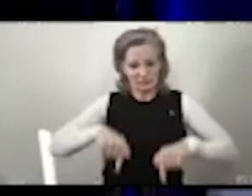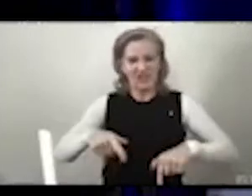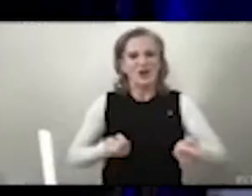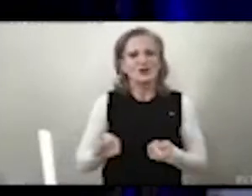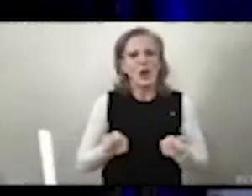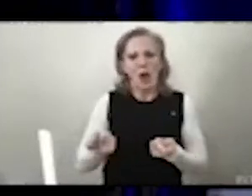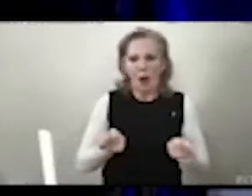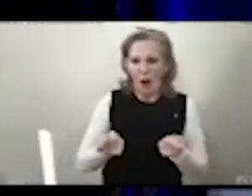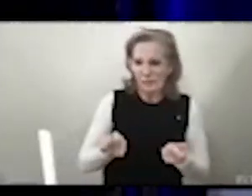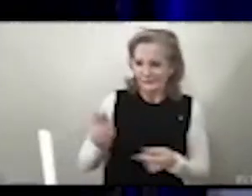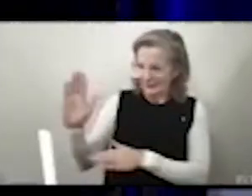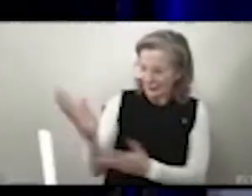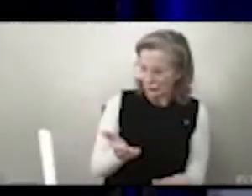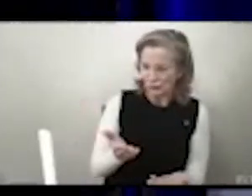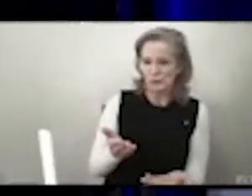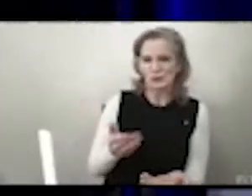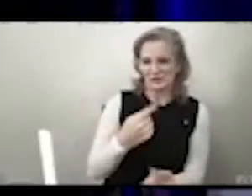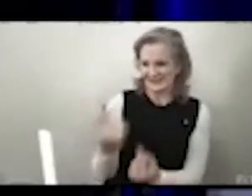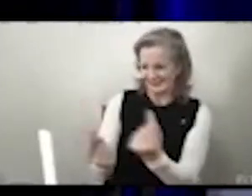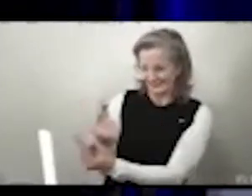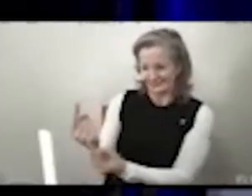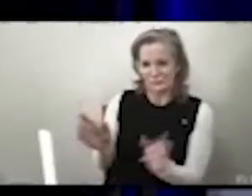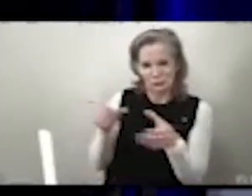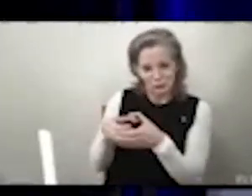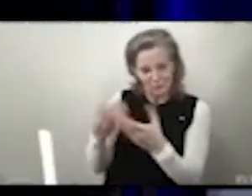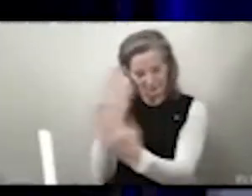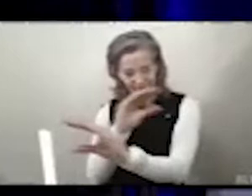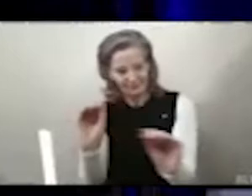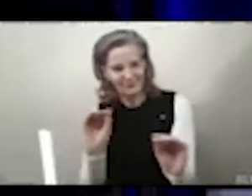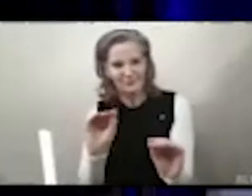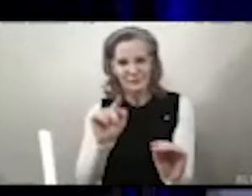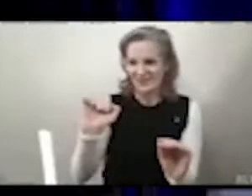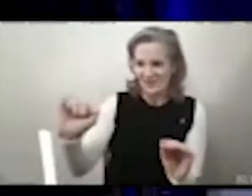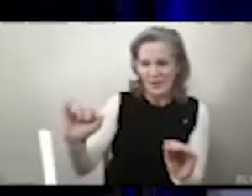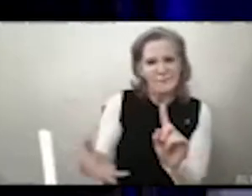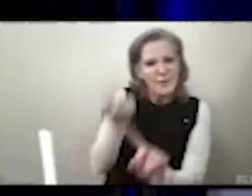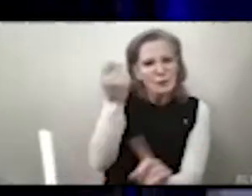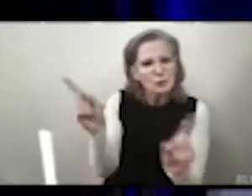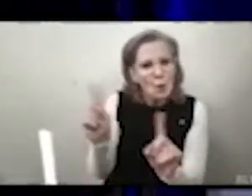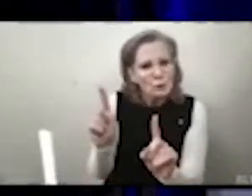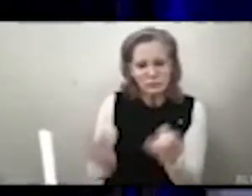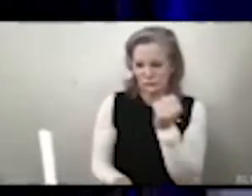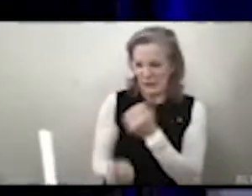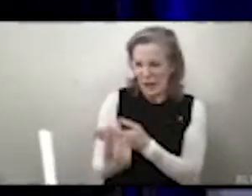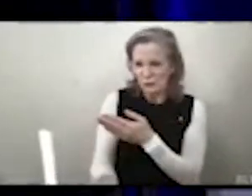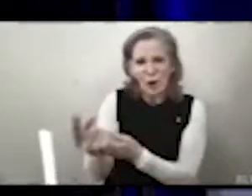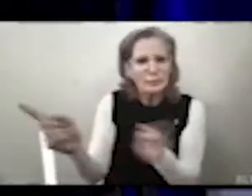the findings with you and to reveal some of the outcomes of the discussions that have been taking place over some time. I'll be trying to keep